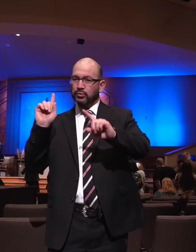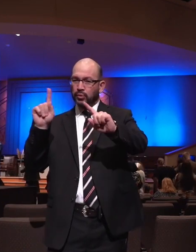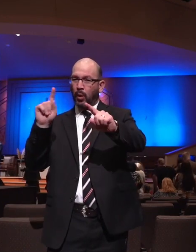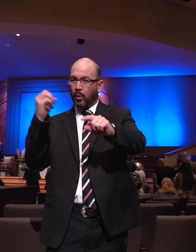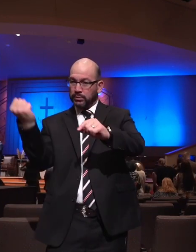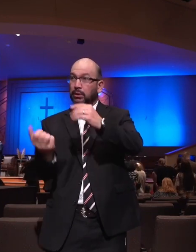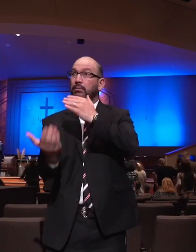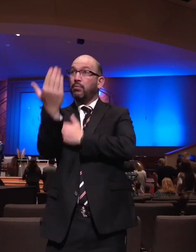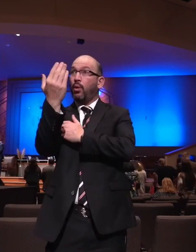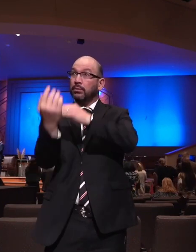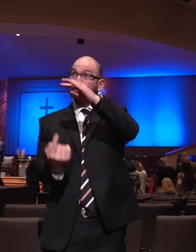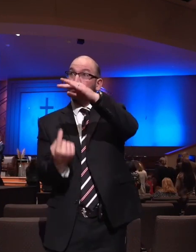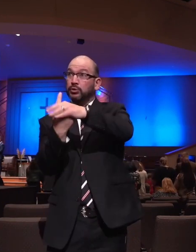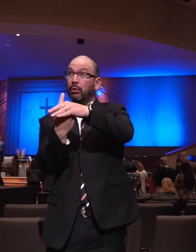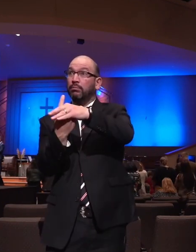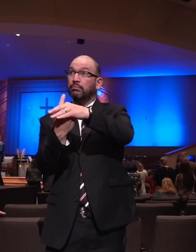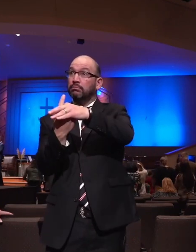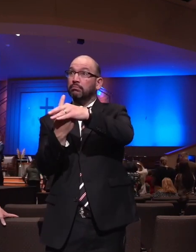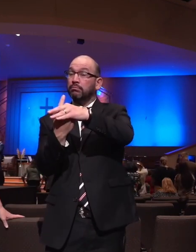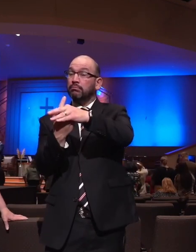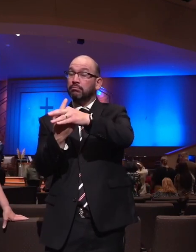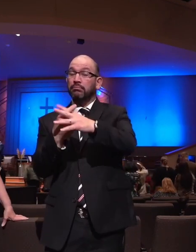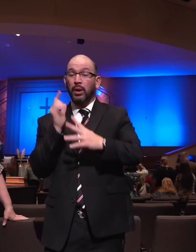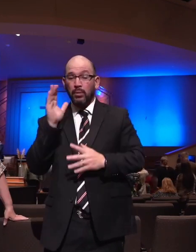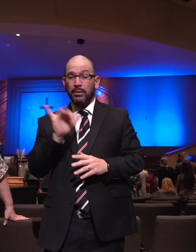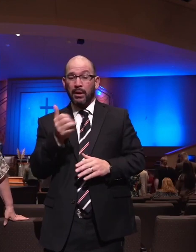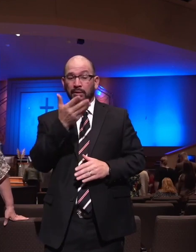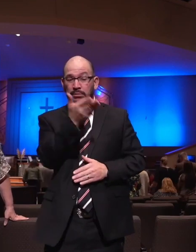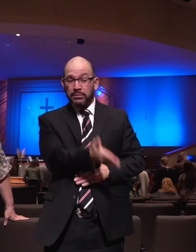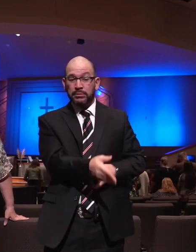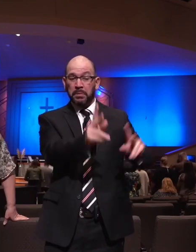want to be that little maid God spoke to your heart maybe at your seat you want